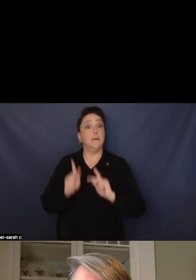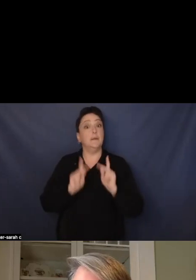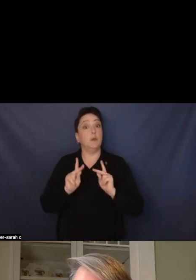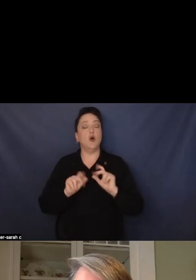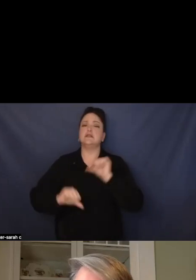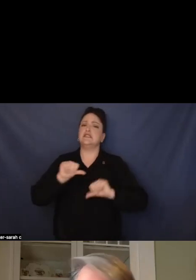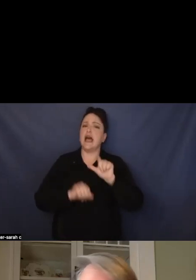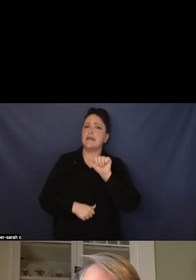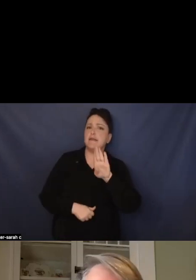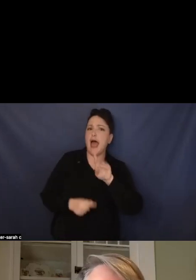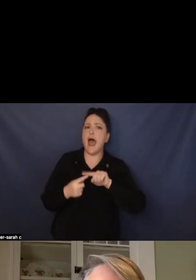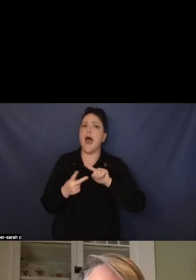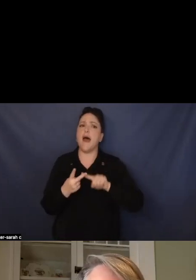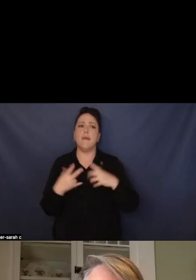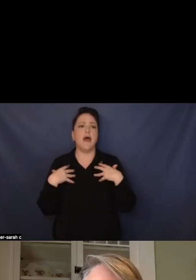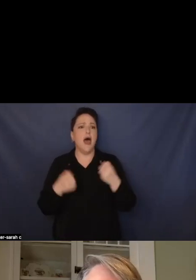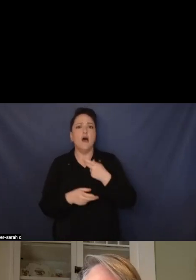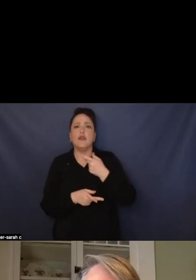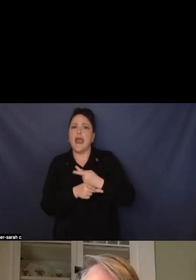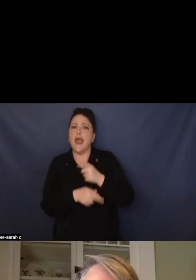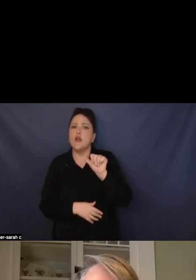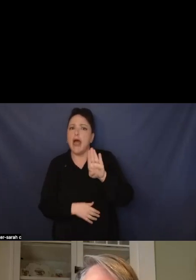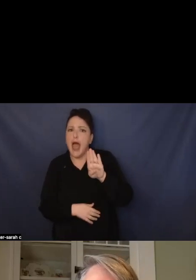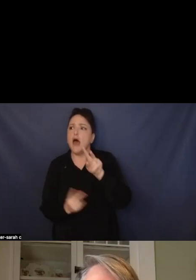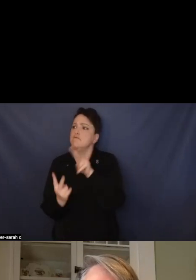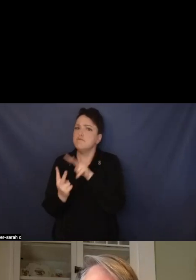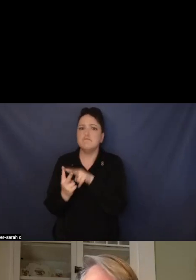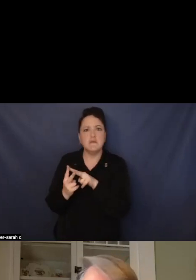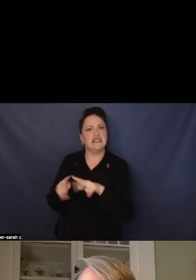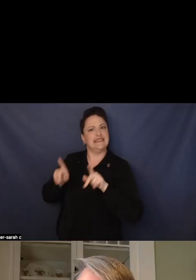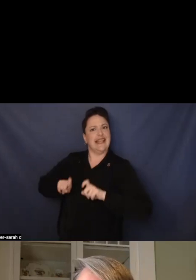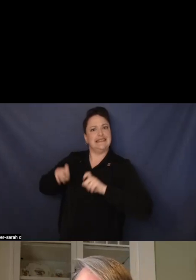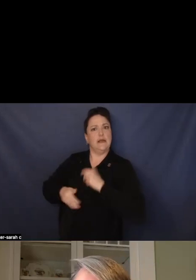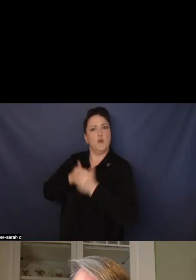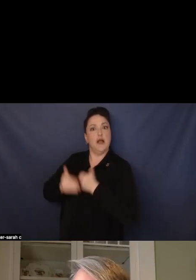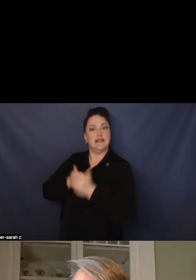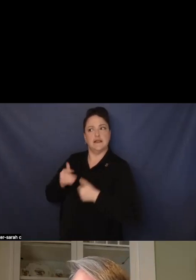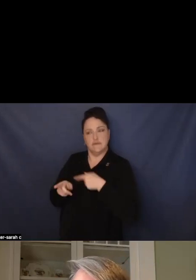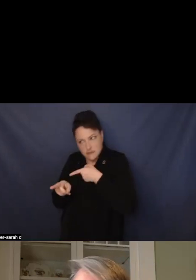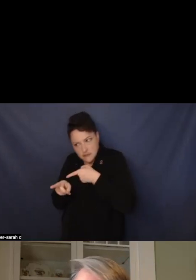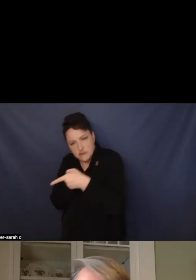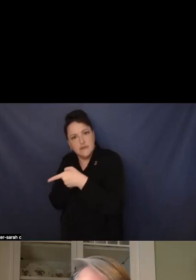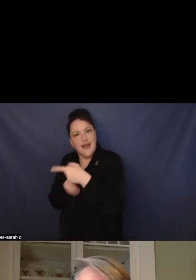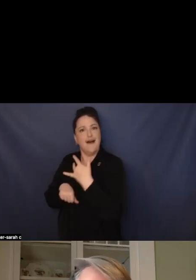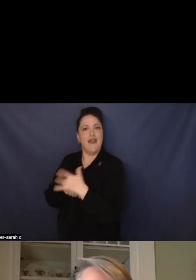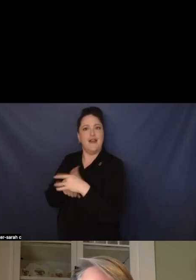go through a fit testing process. And that process is only available to those folks. We've talked to